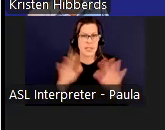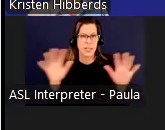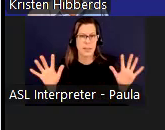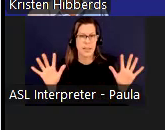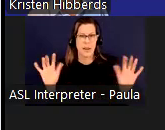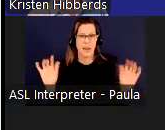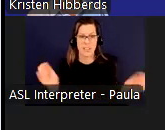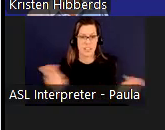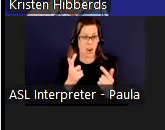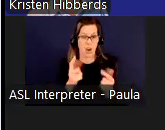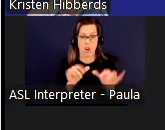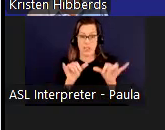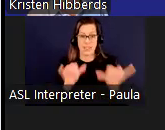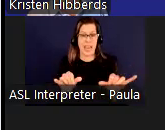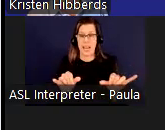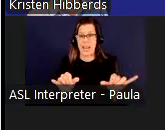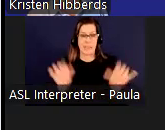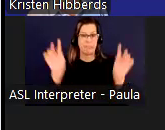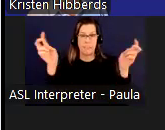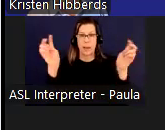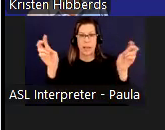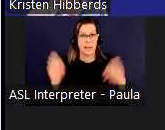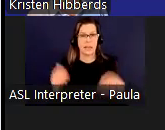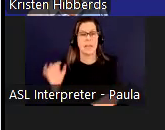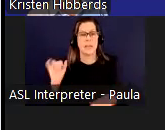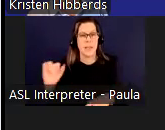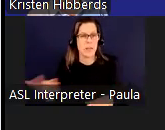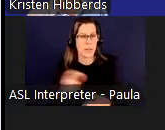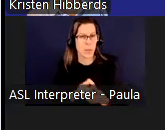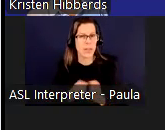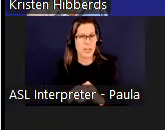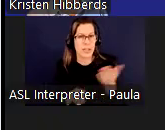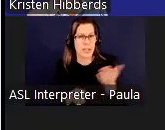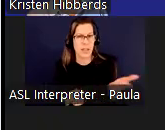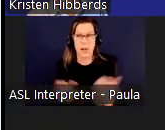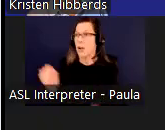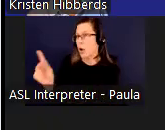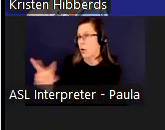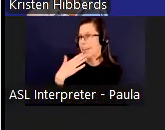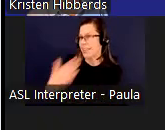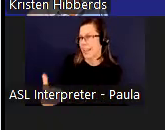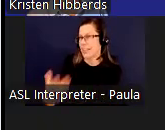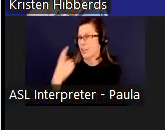the same bucket, that that was really the only change there. OK, Thank you for that clarification.